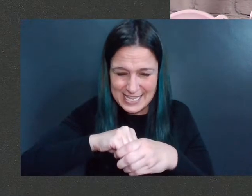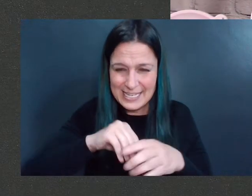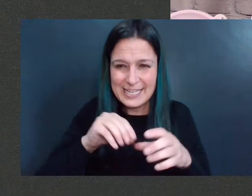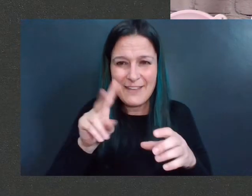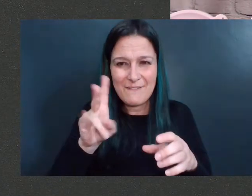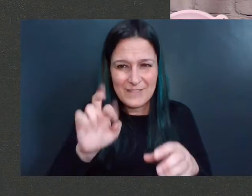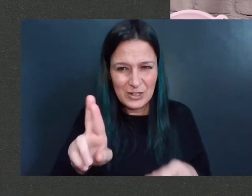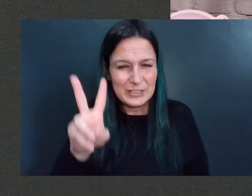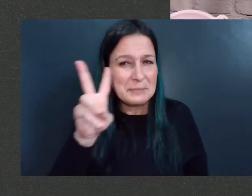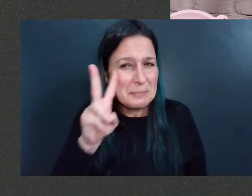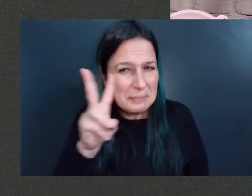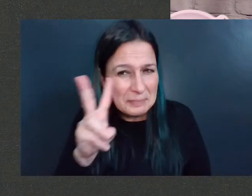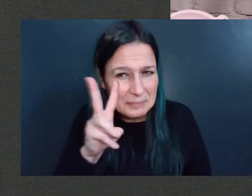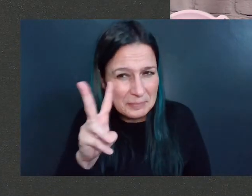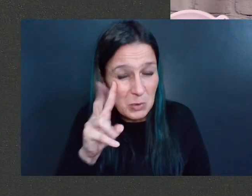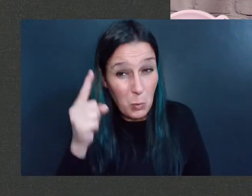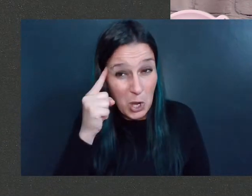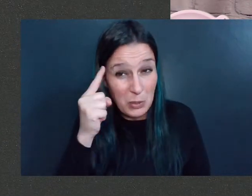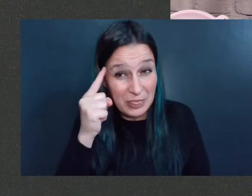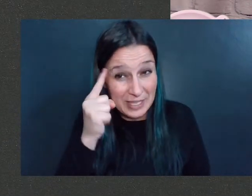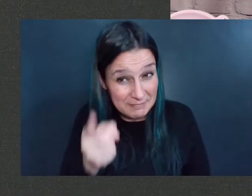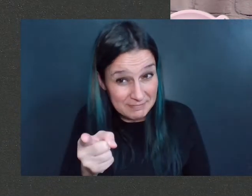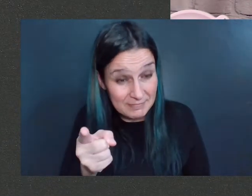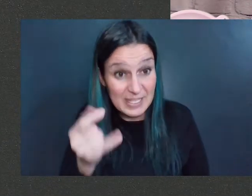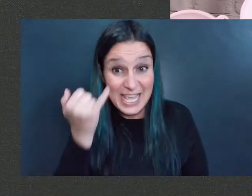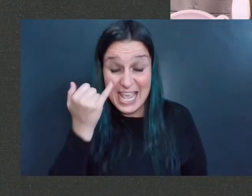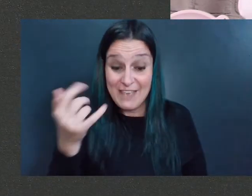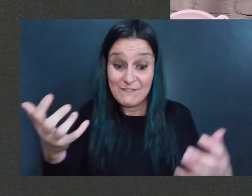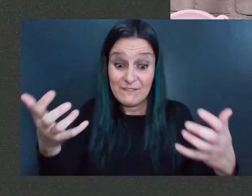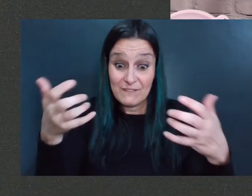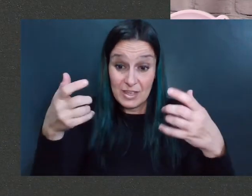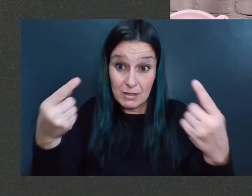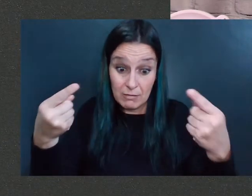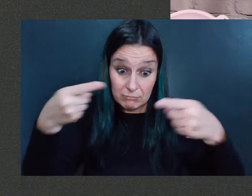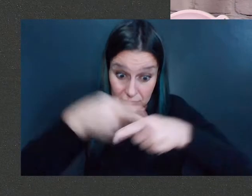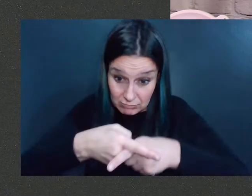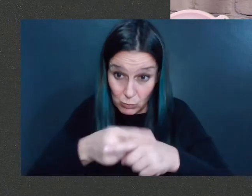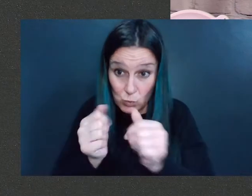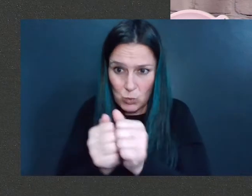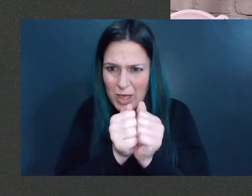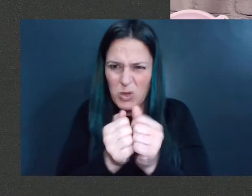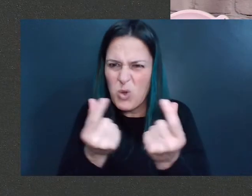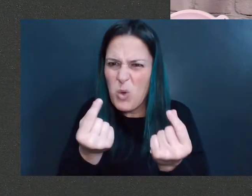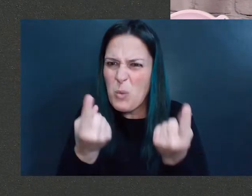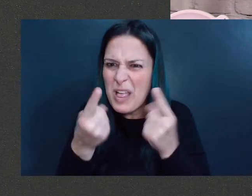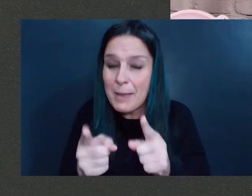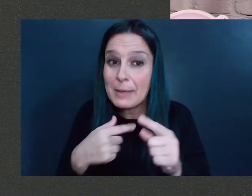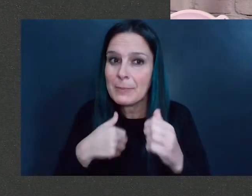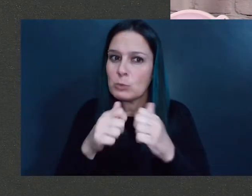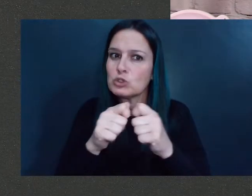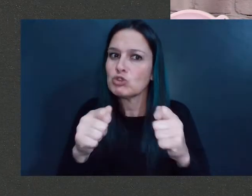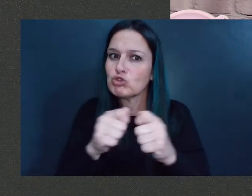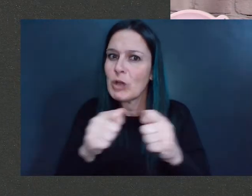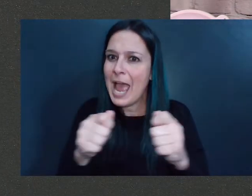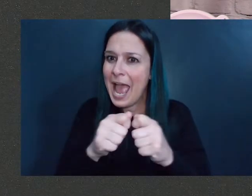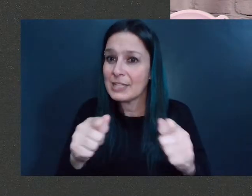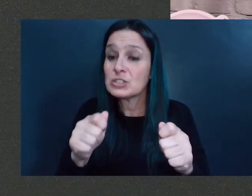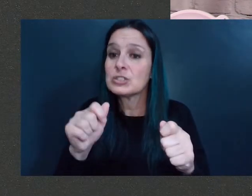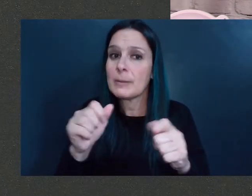What do you think? And then what will happen if that happens do you think? I'm gonna stretch the balloon. Now, you could try this at home.